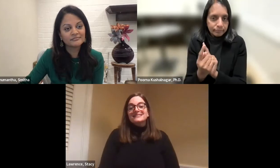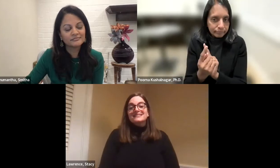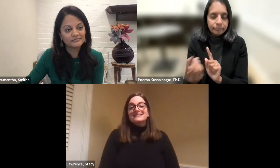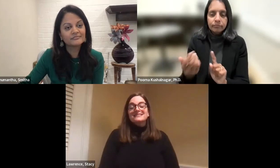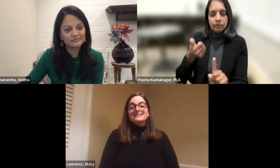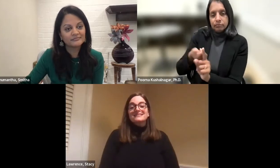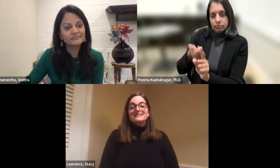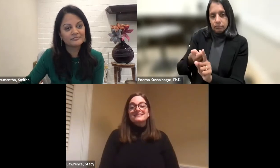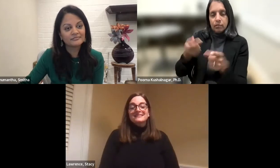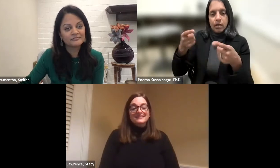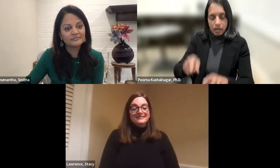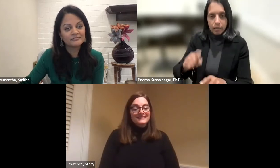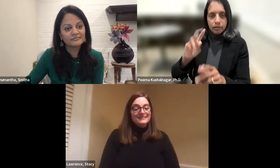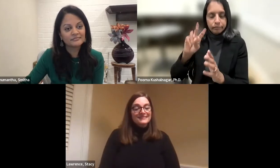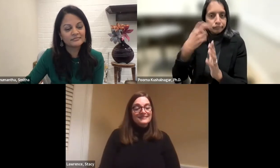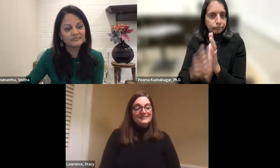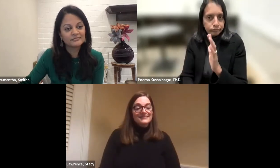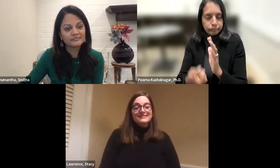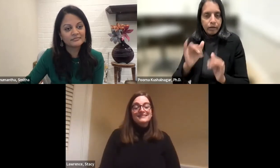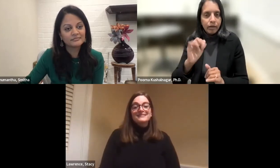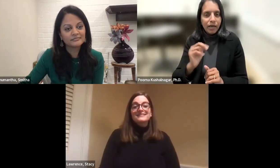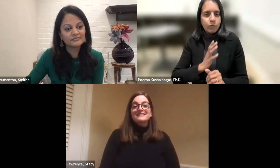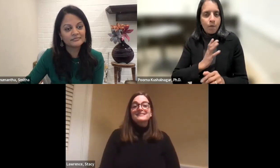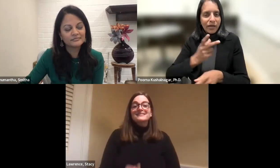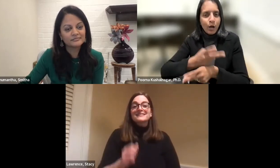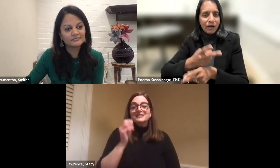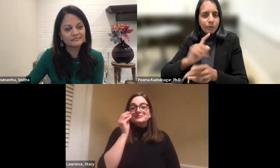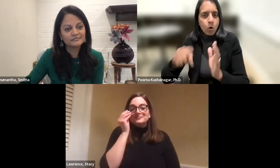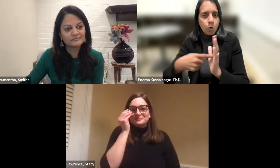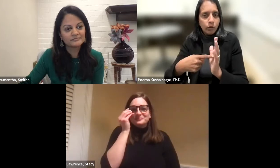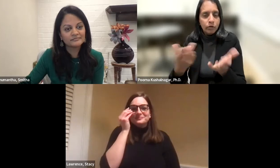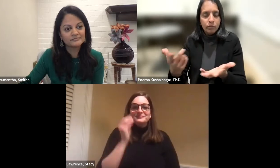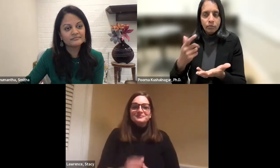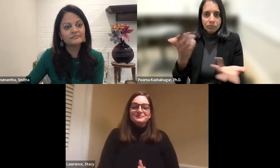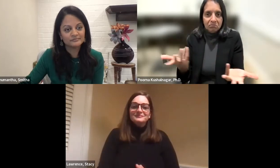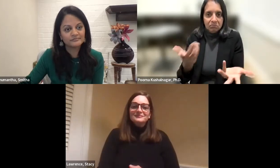A community member had come up to me, and it just so happened that they became--